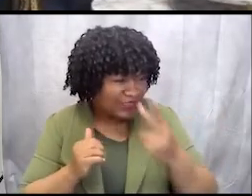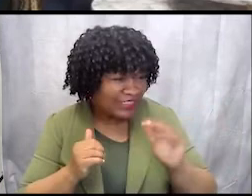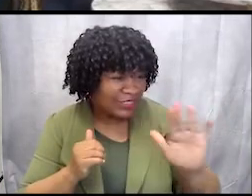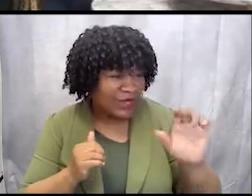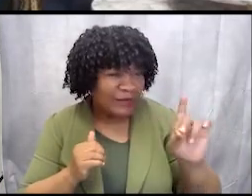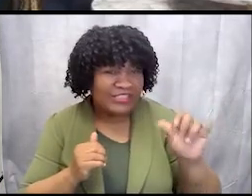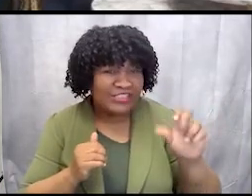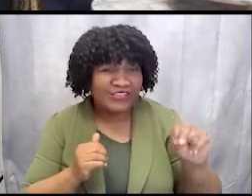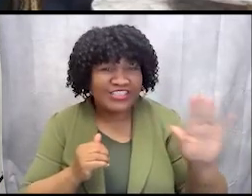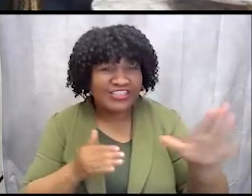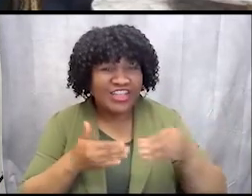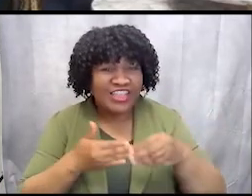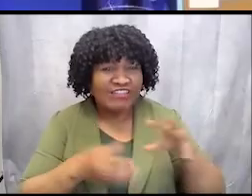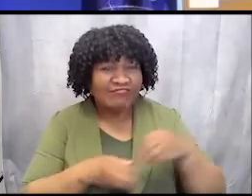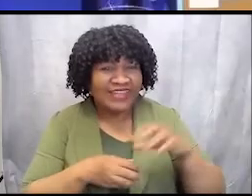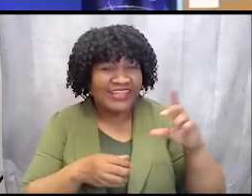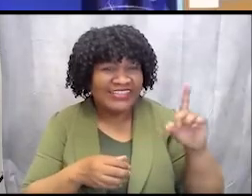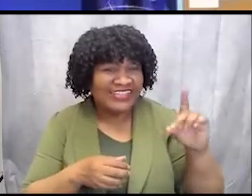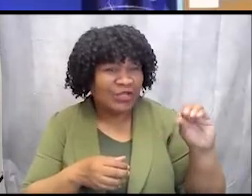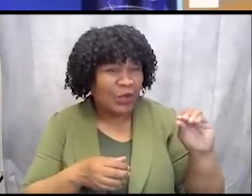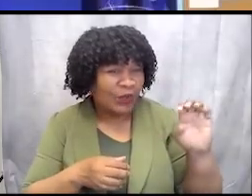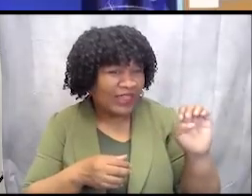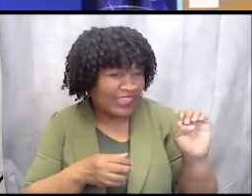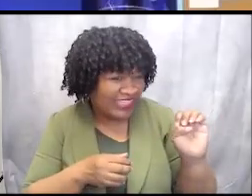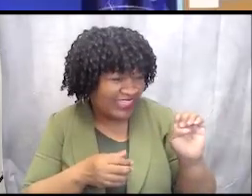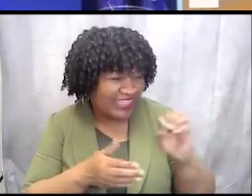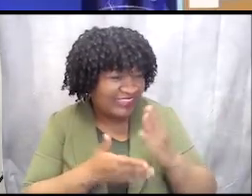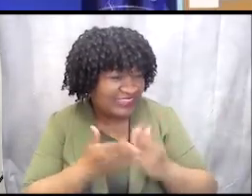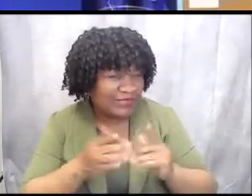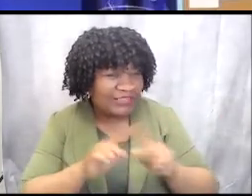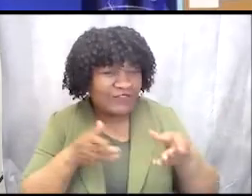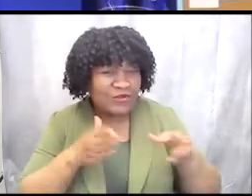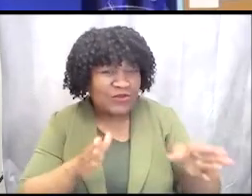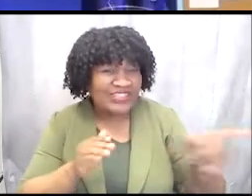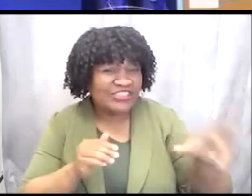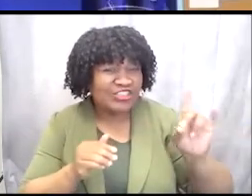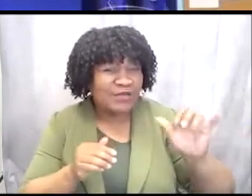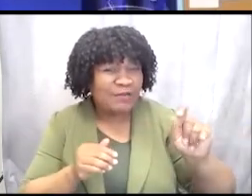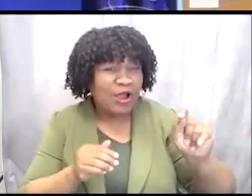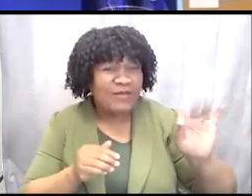and your leadership in the DOE addressing that? Like what are some of the ways that you really wanna activate equity?